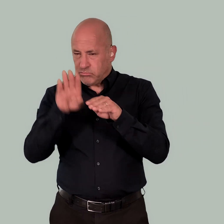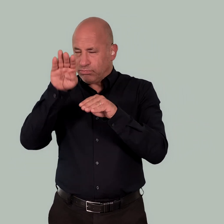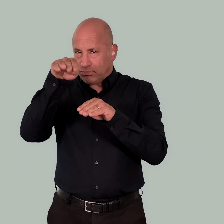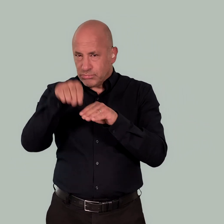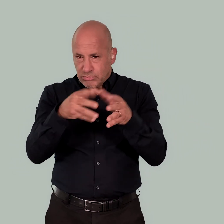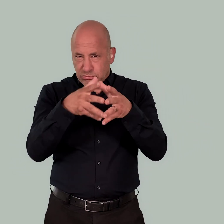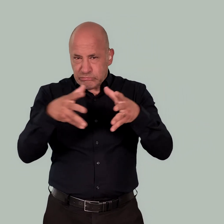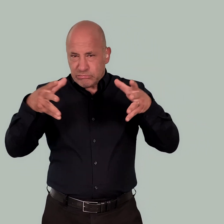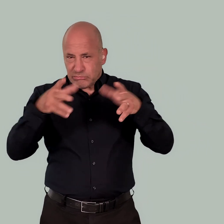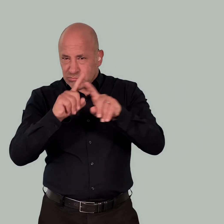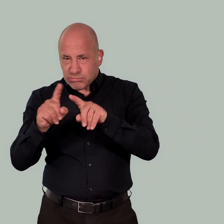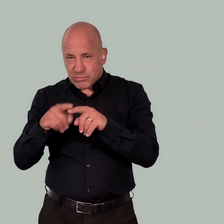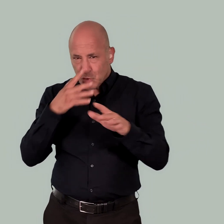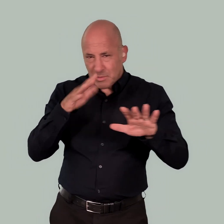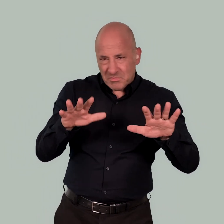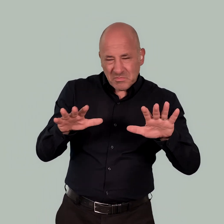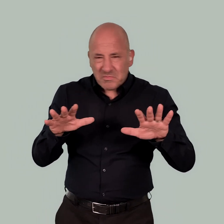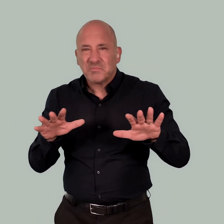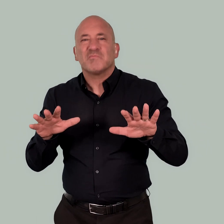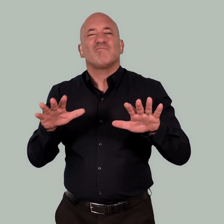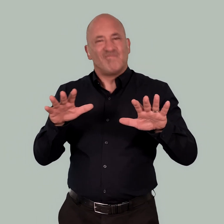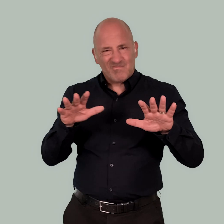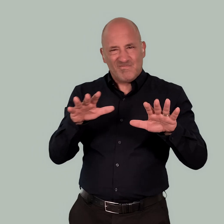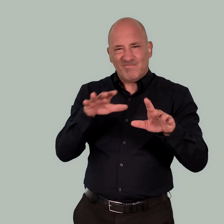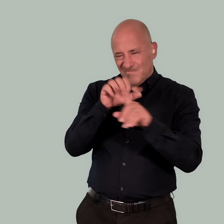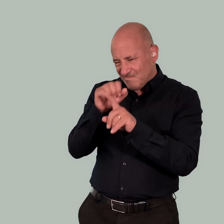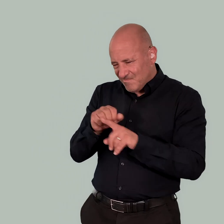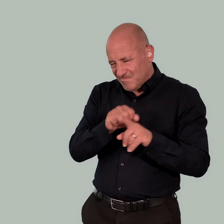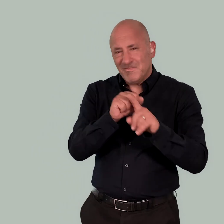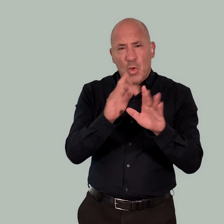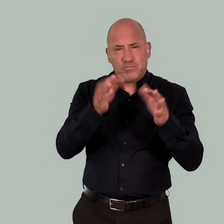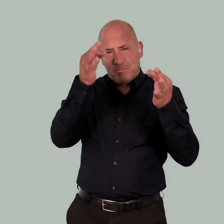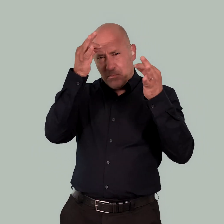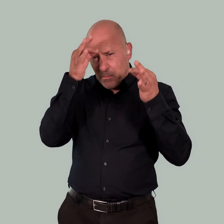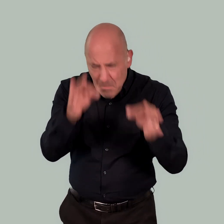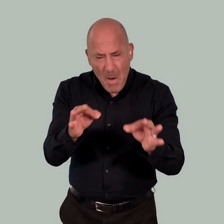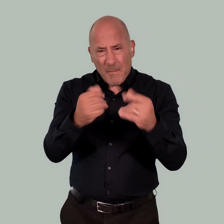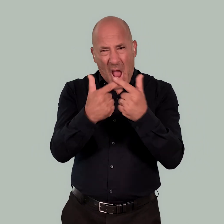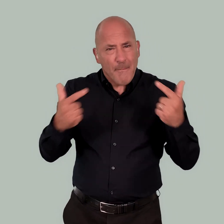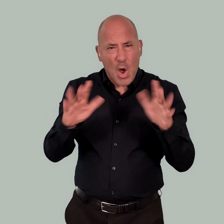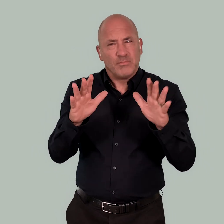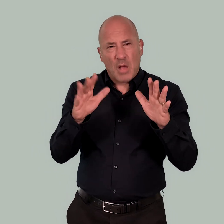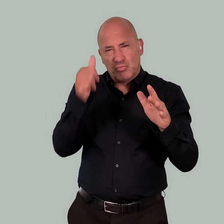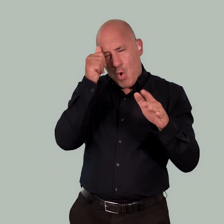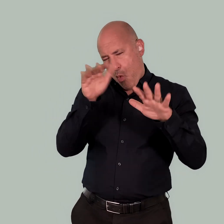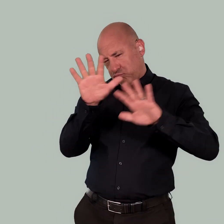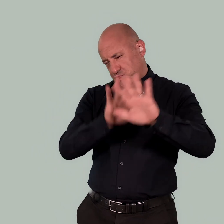the measures of trends in disability should be a reasonable reflection of the trends in the underlying,